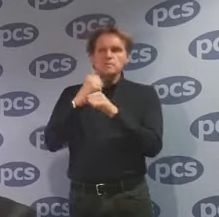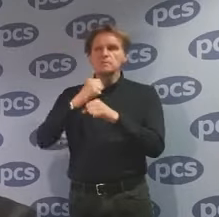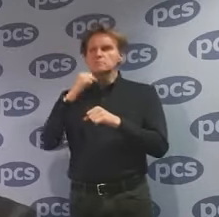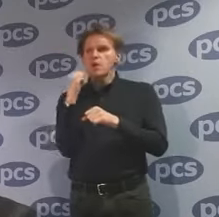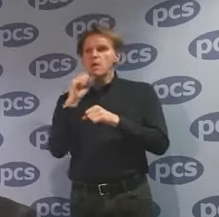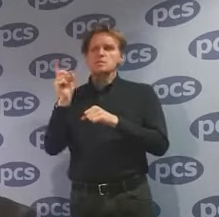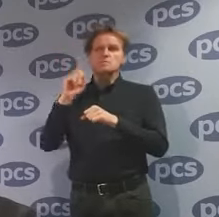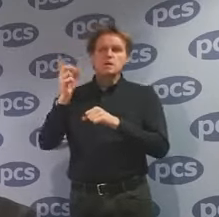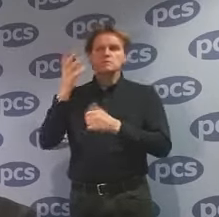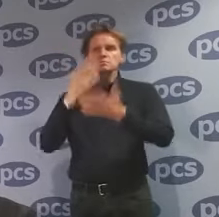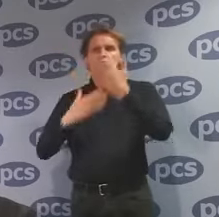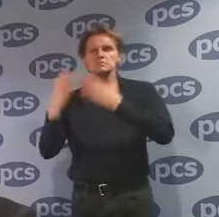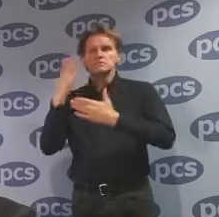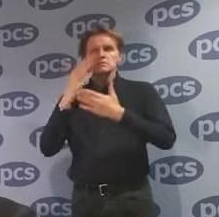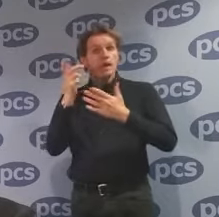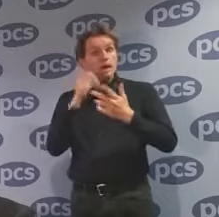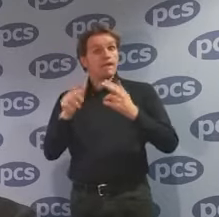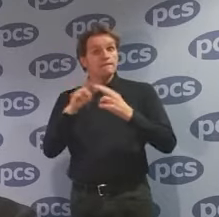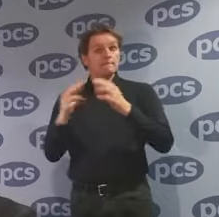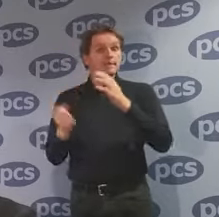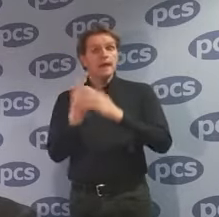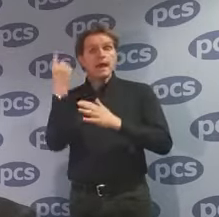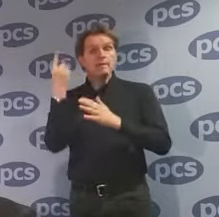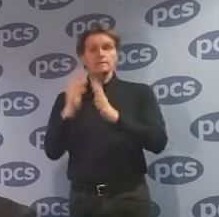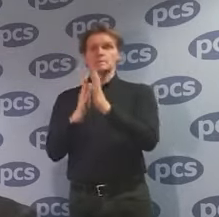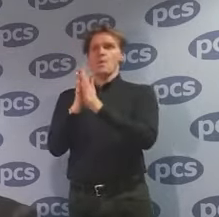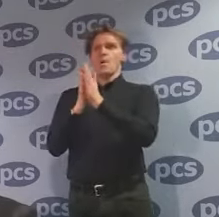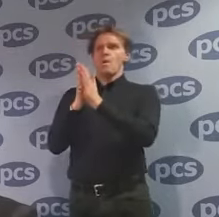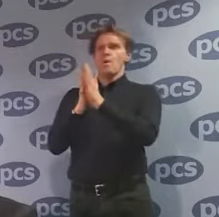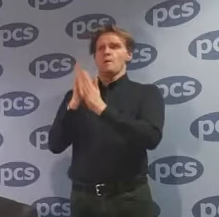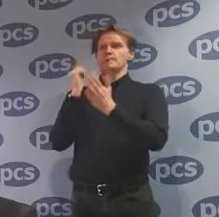that is what happens we will use that as a good example that the UK government